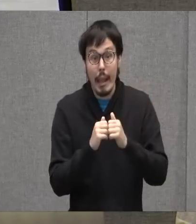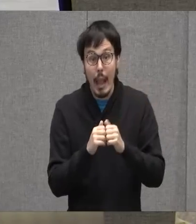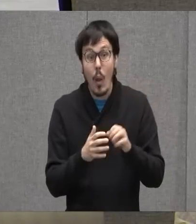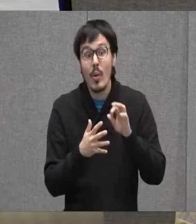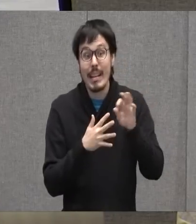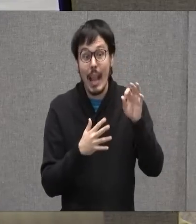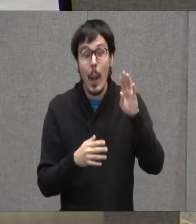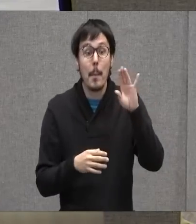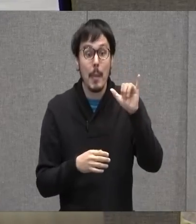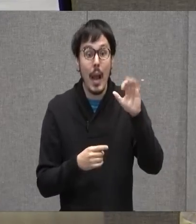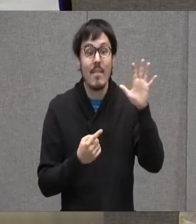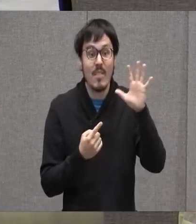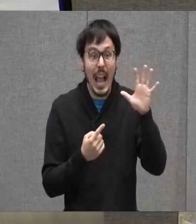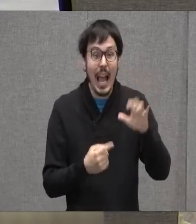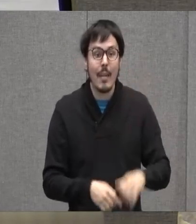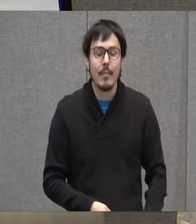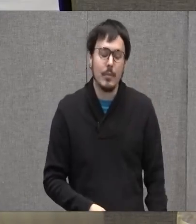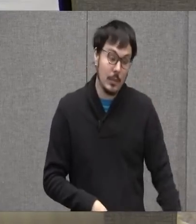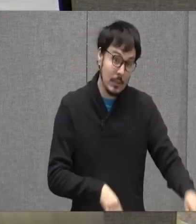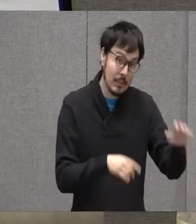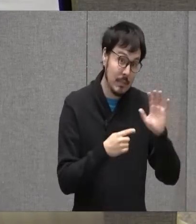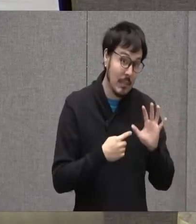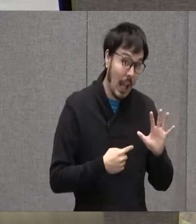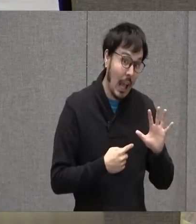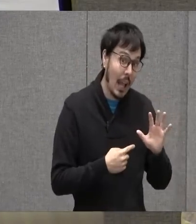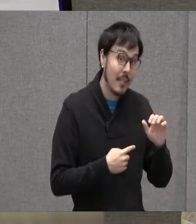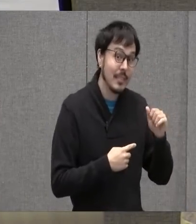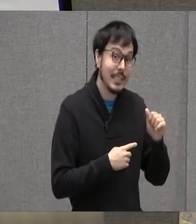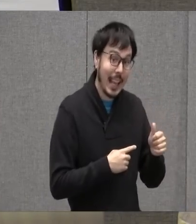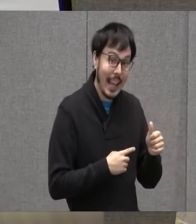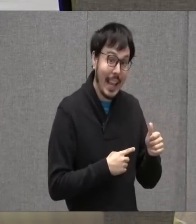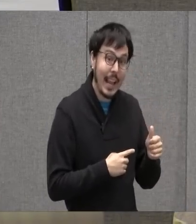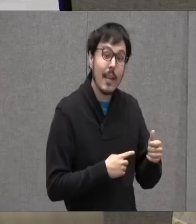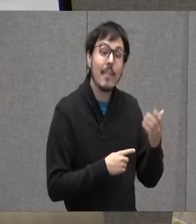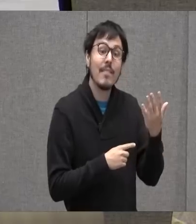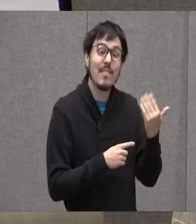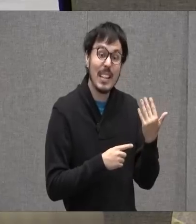Five, 10, 15, 20, great job.